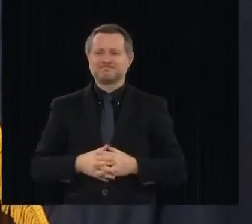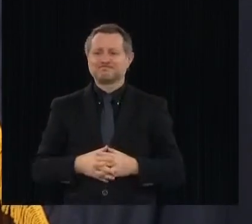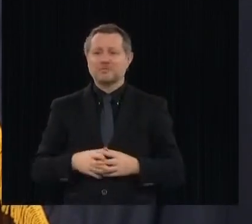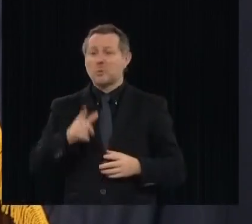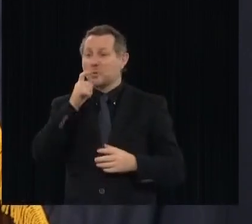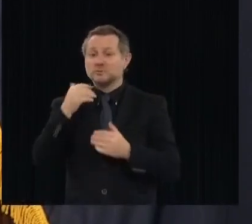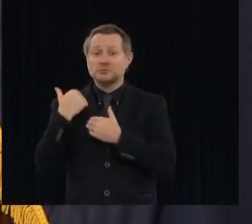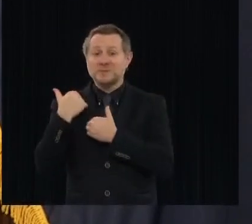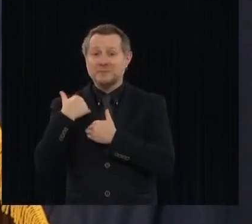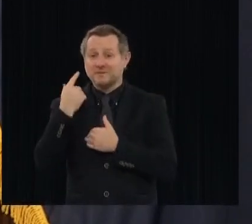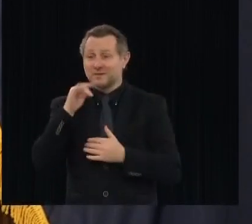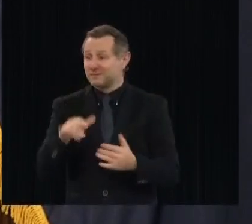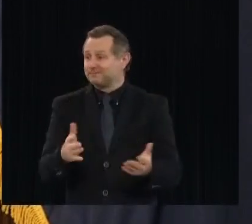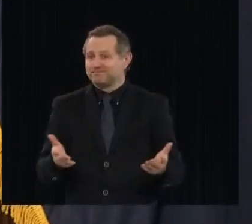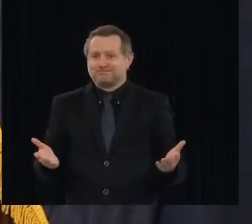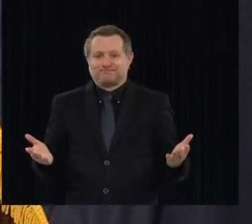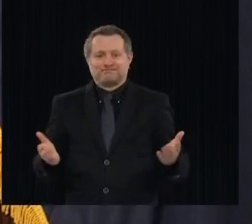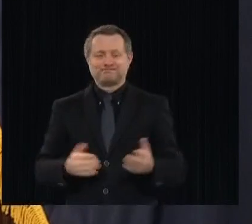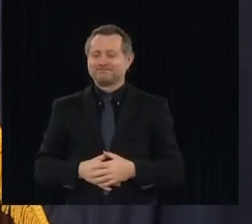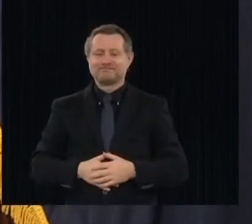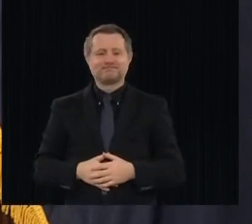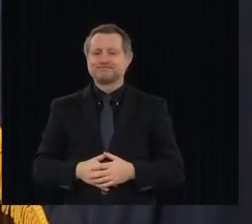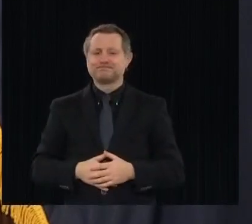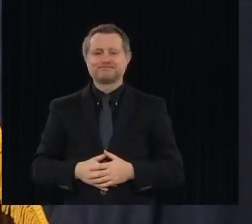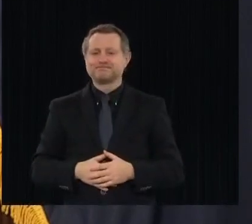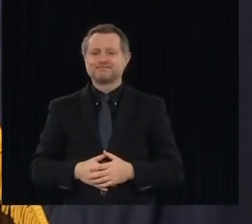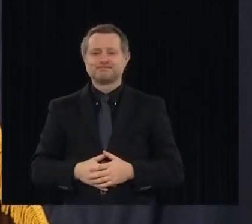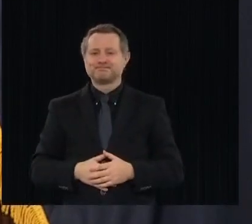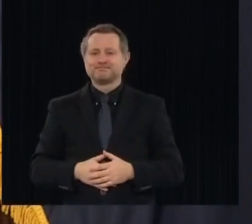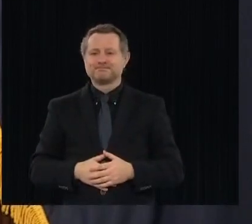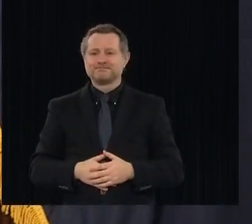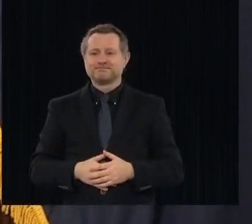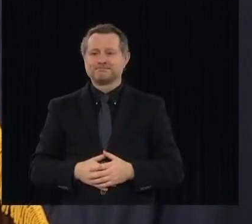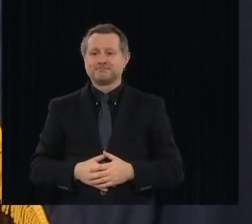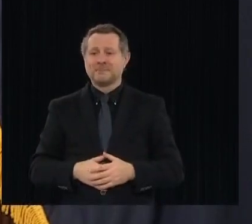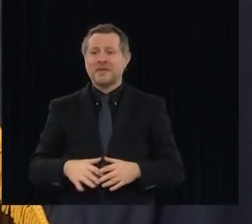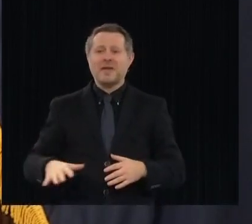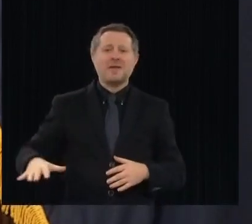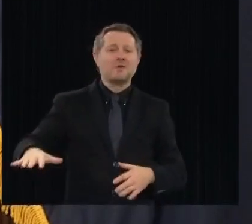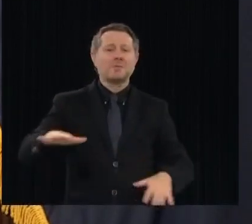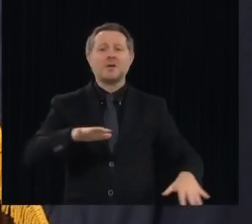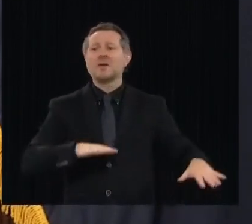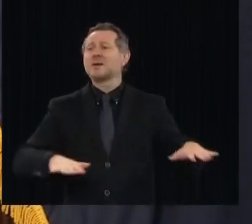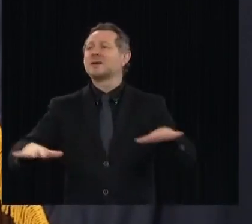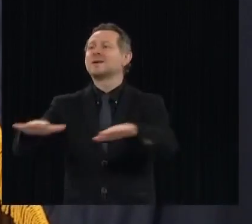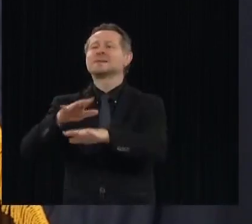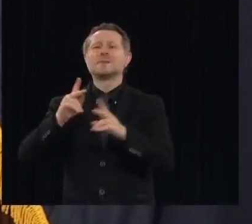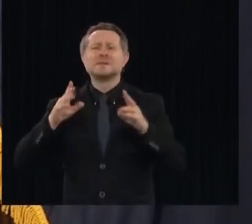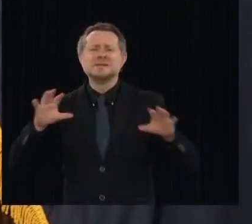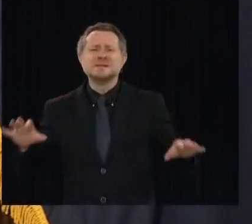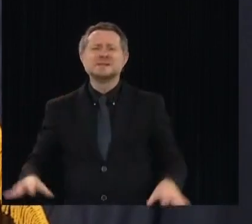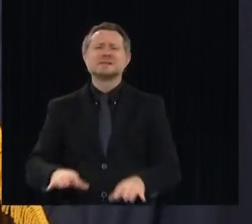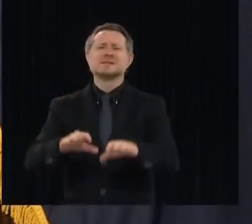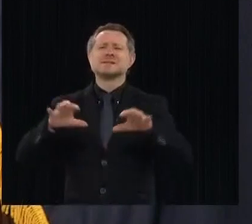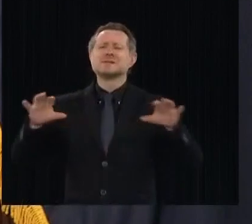YOU KNOW, THAT'S BEYOND THIS. WHO IS ACCOUNTABLE?